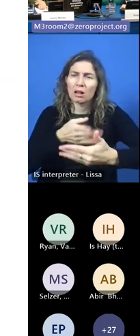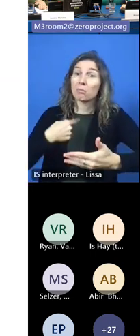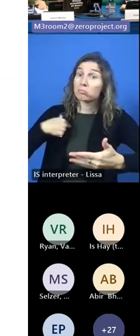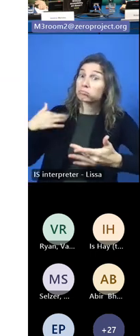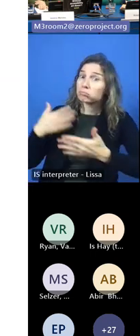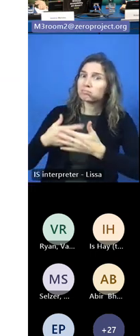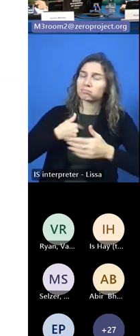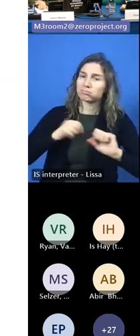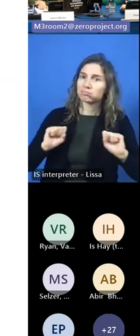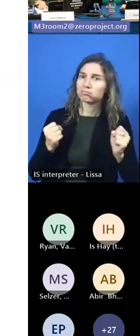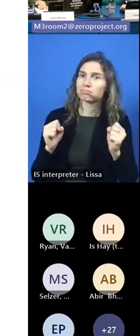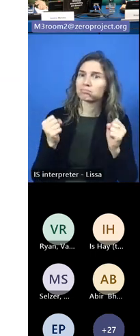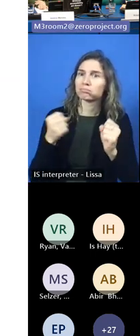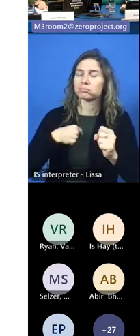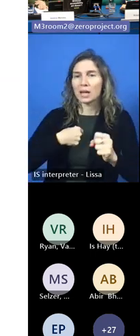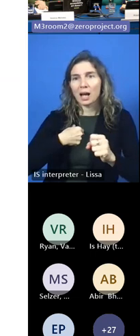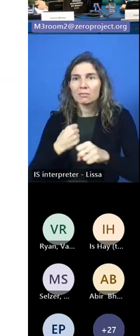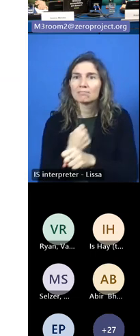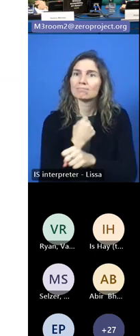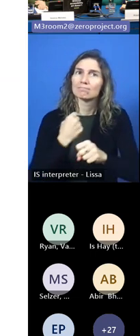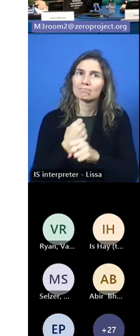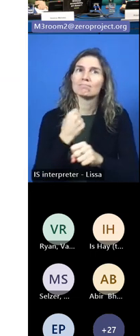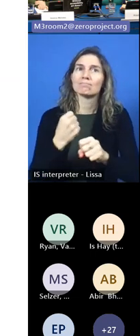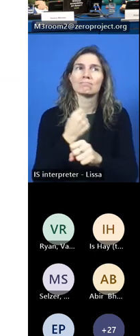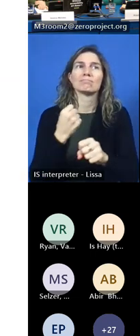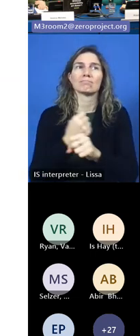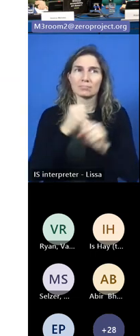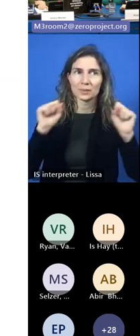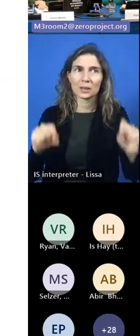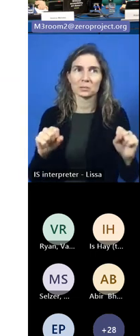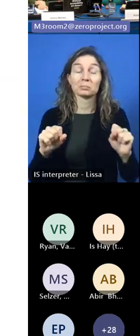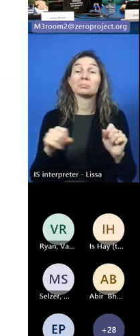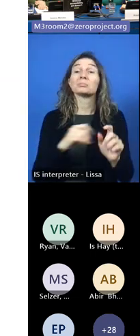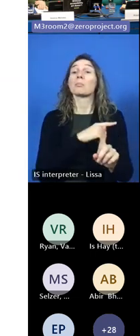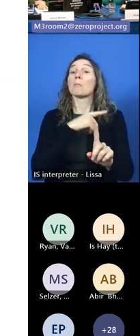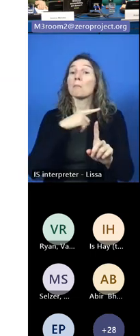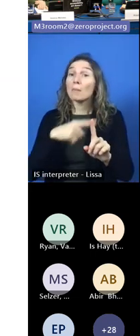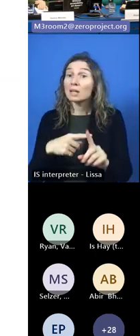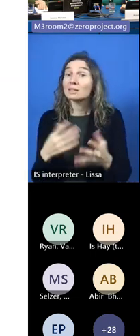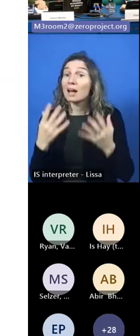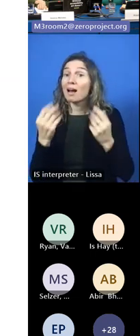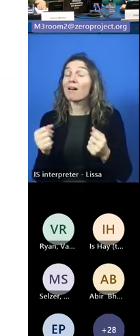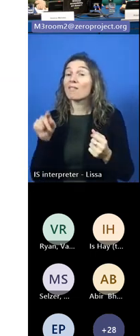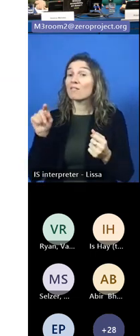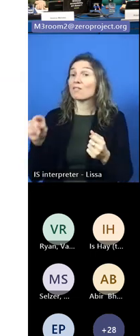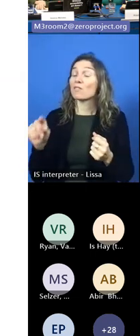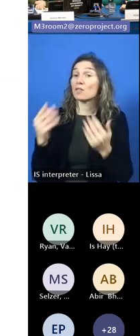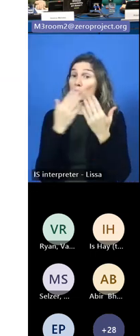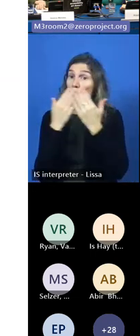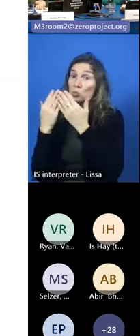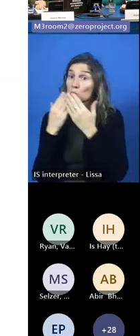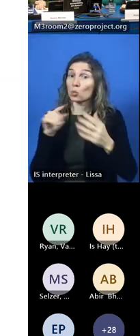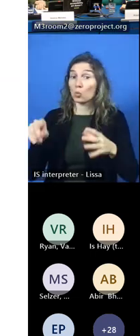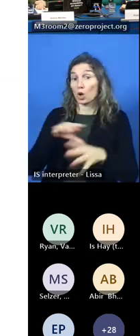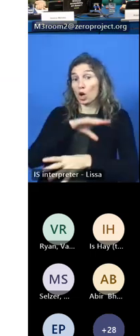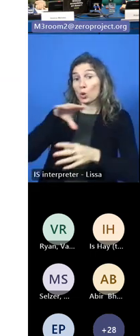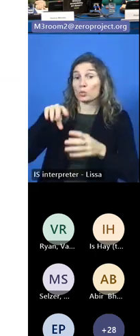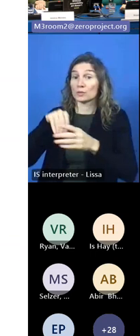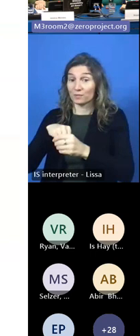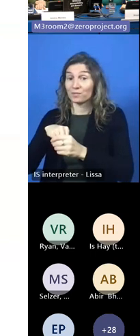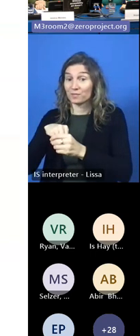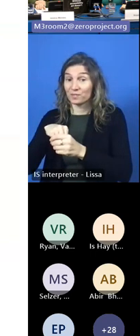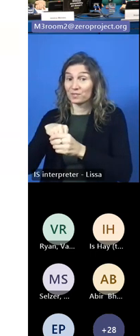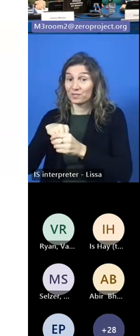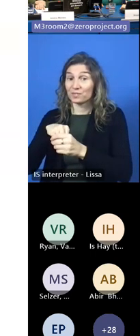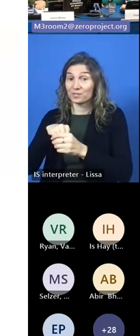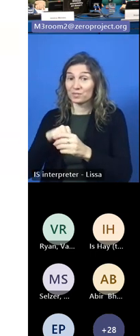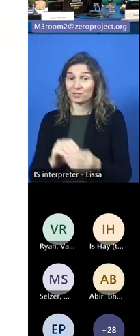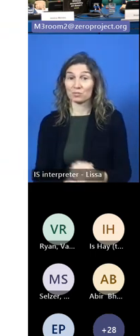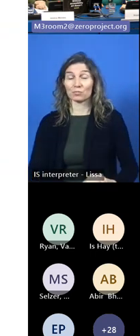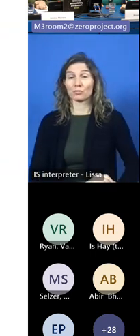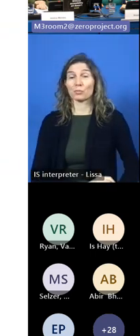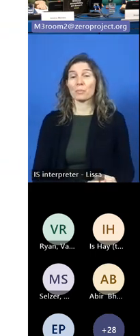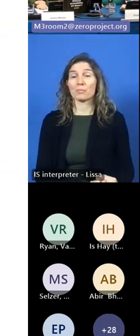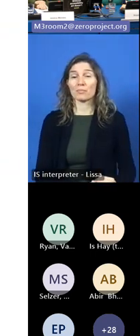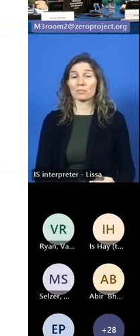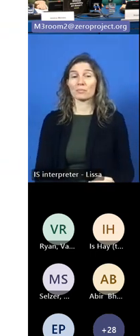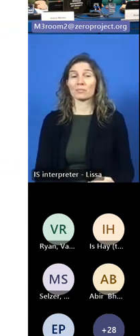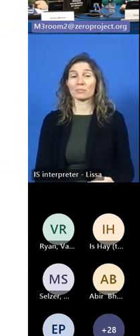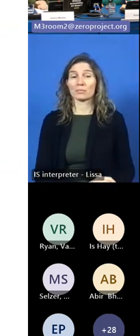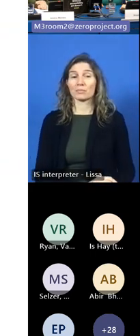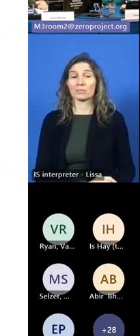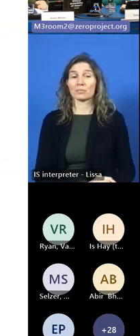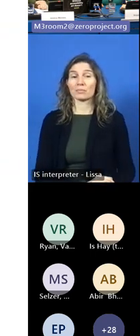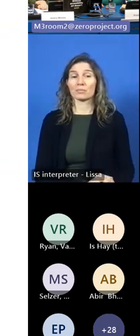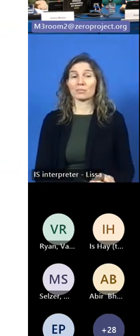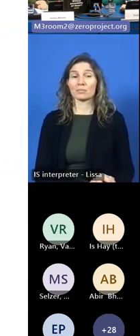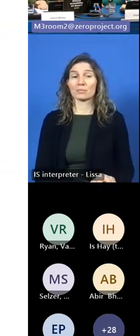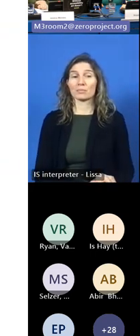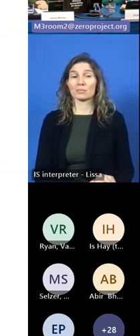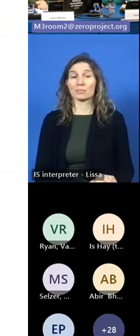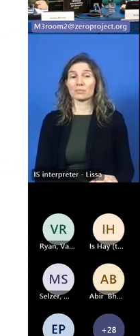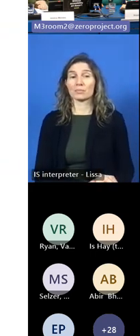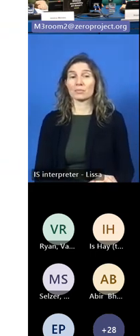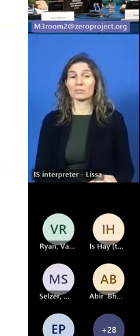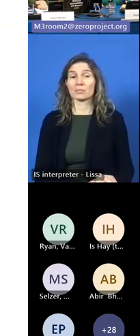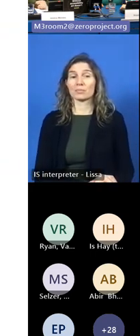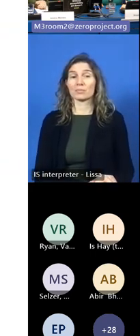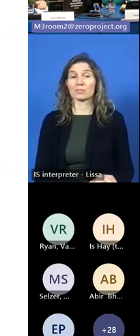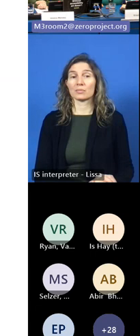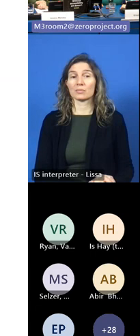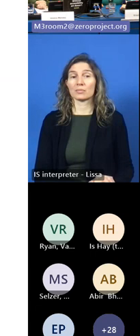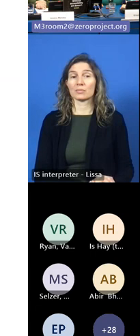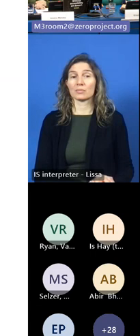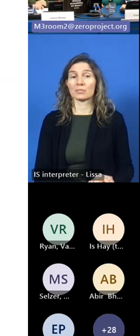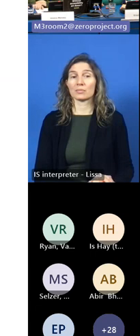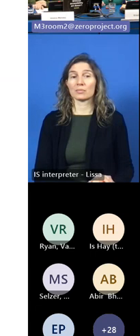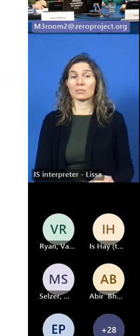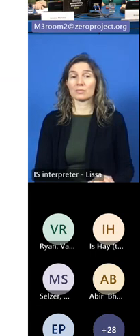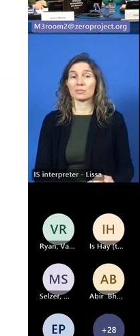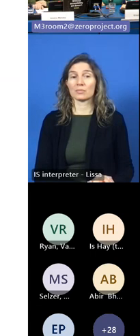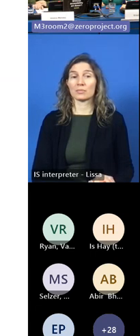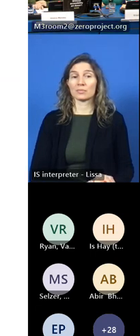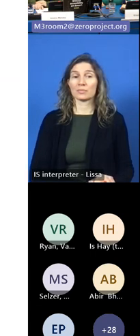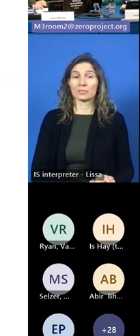And the result of the inclusive school. JÉSSICA MENDES: (Language Unknown to Captioner)